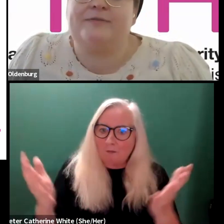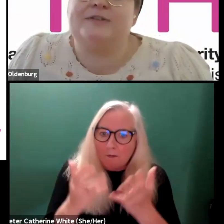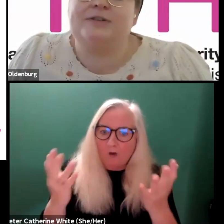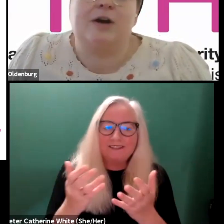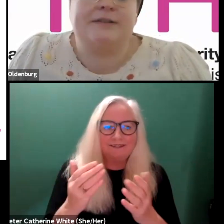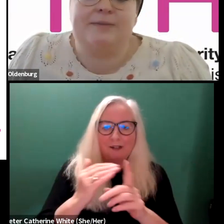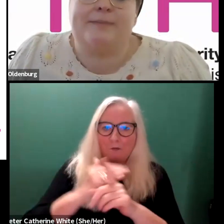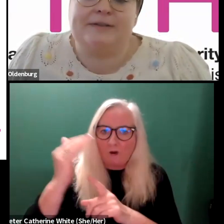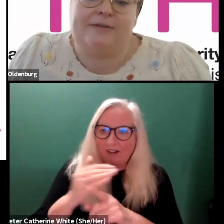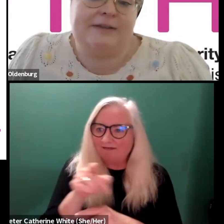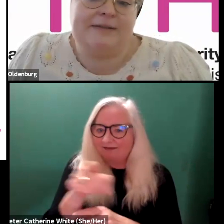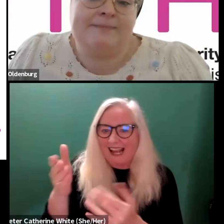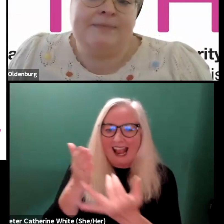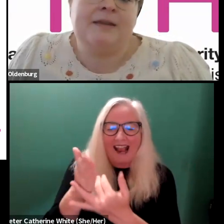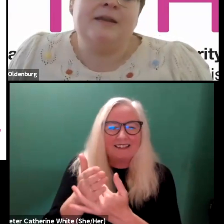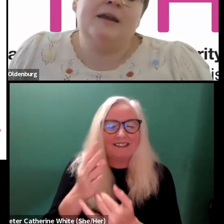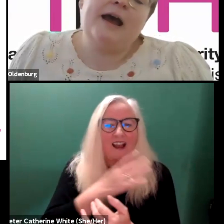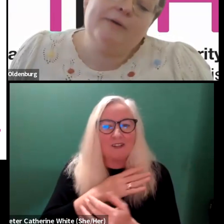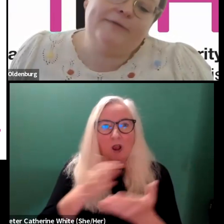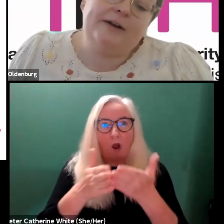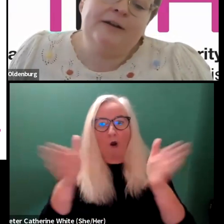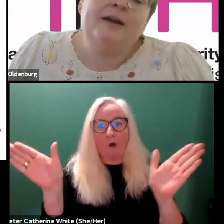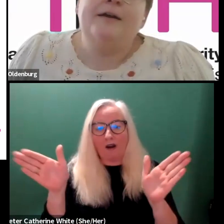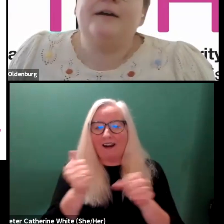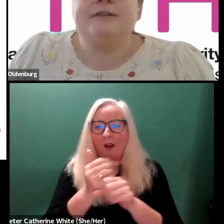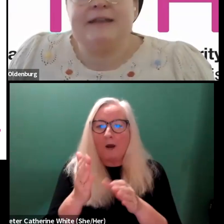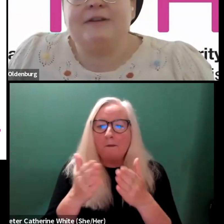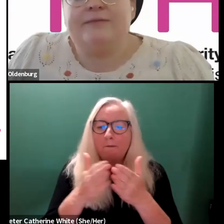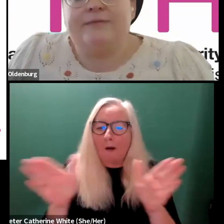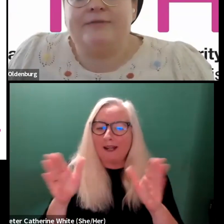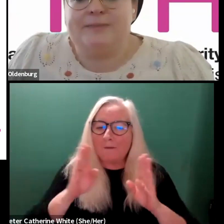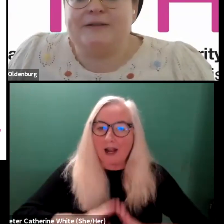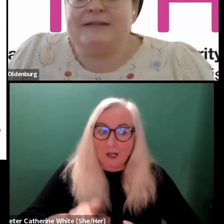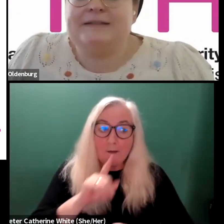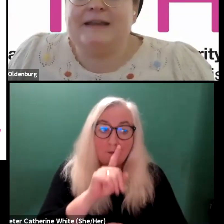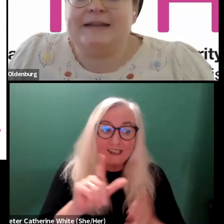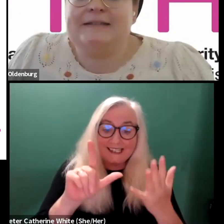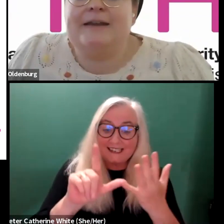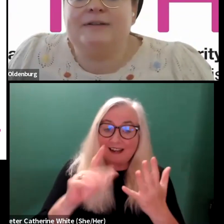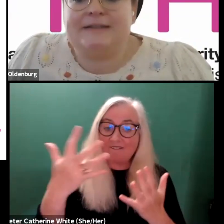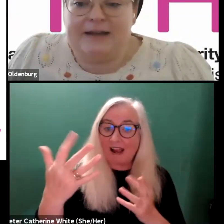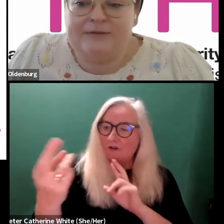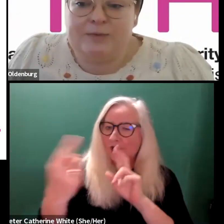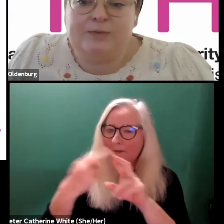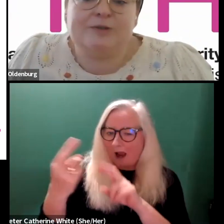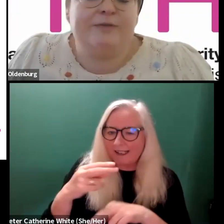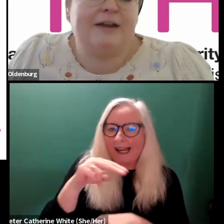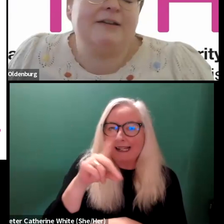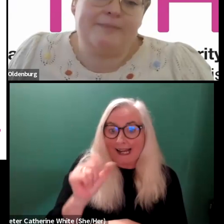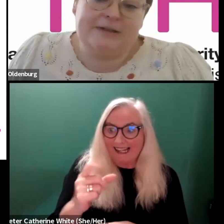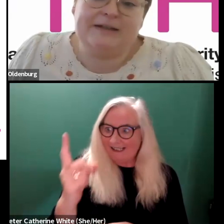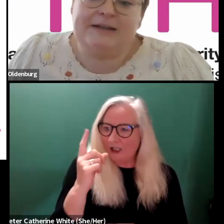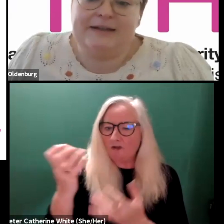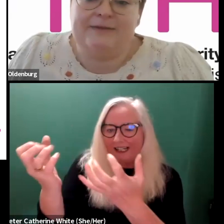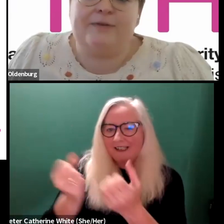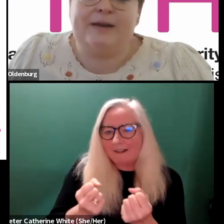However, of the 75 responses the NDA received which provided update the information on public websites.